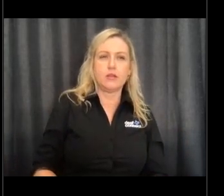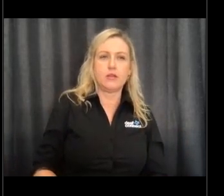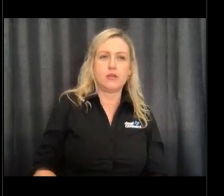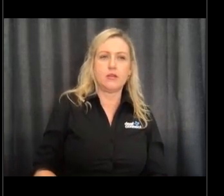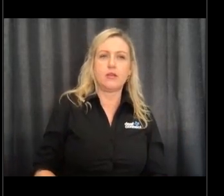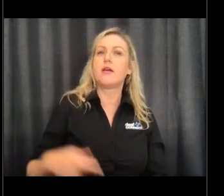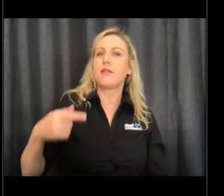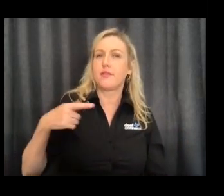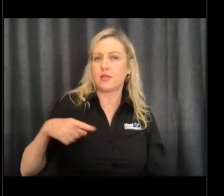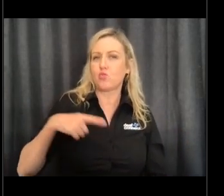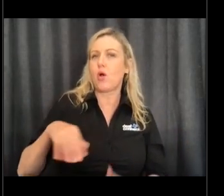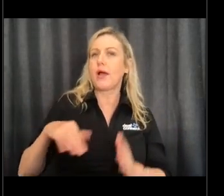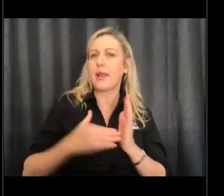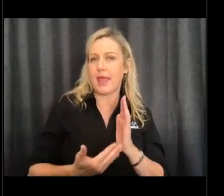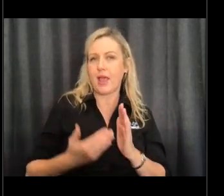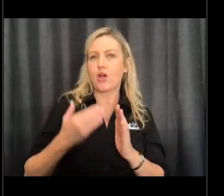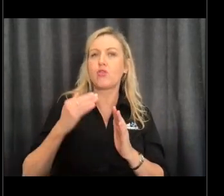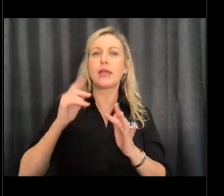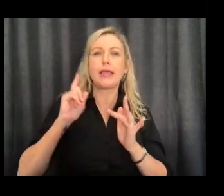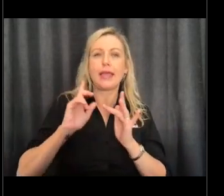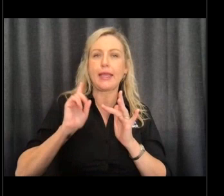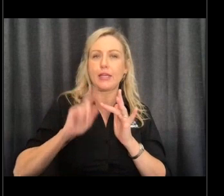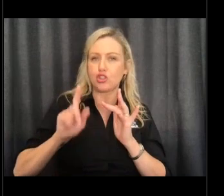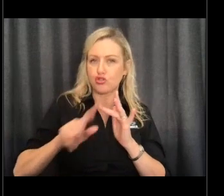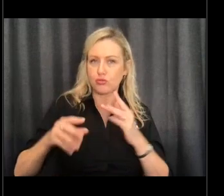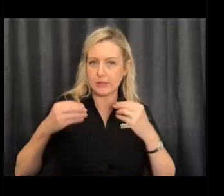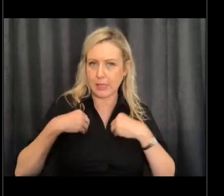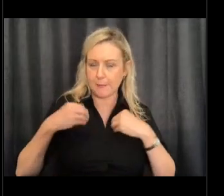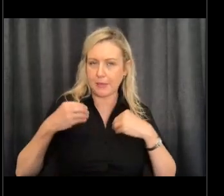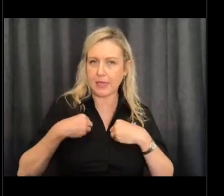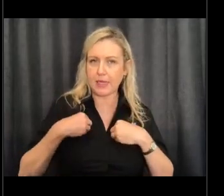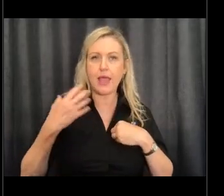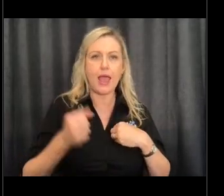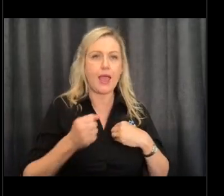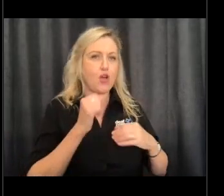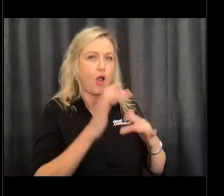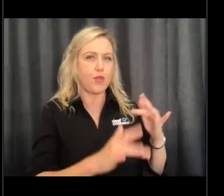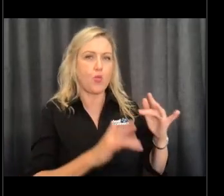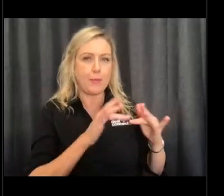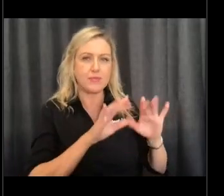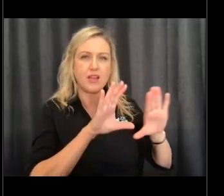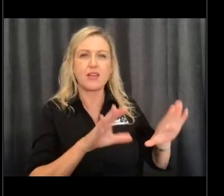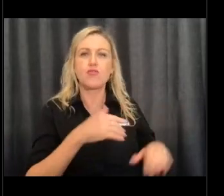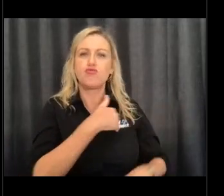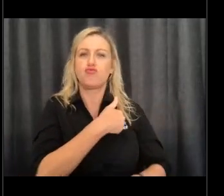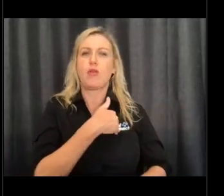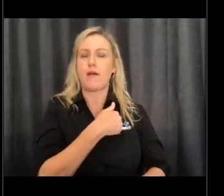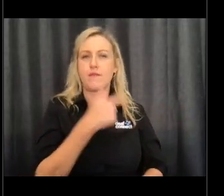try and identify how much money you should be insured for because there's a big problem